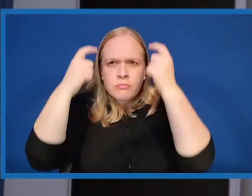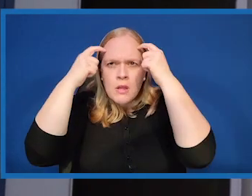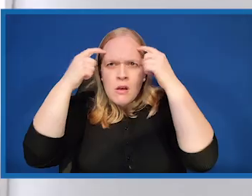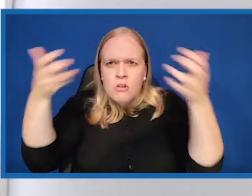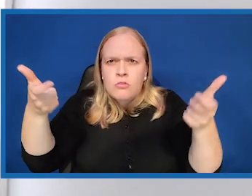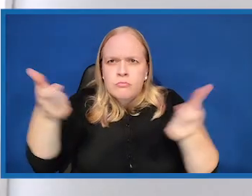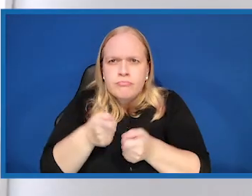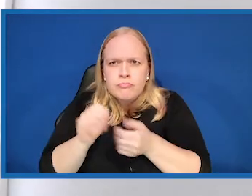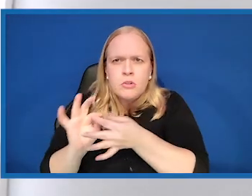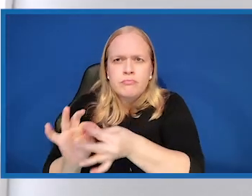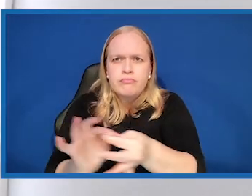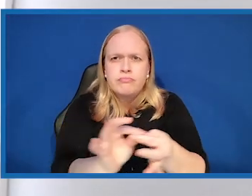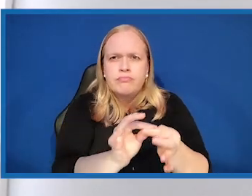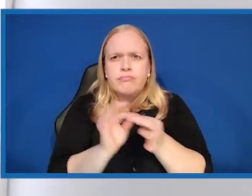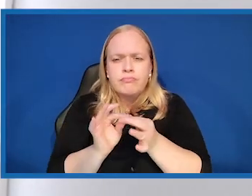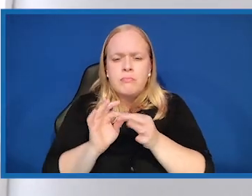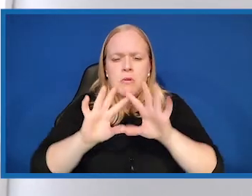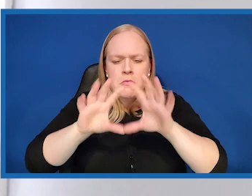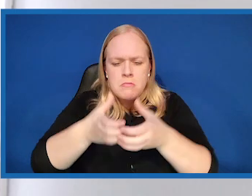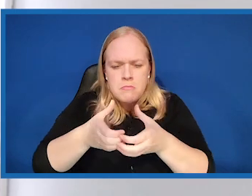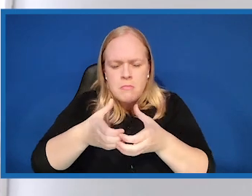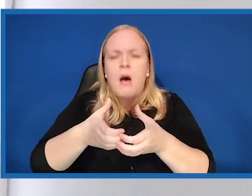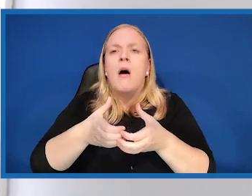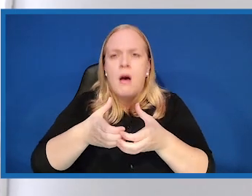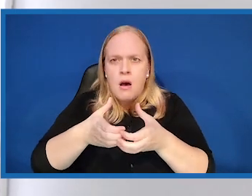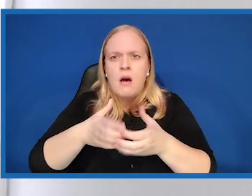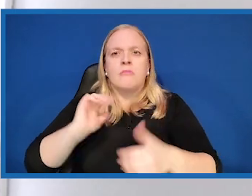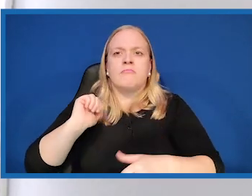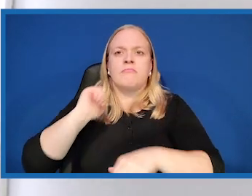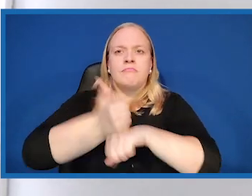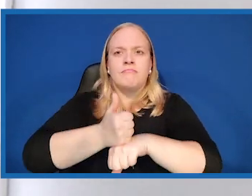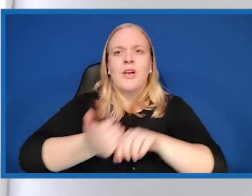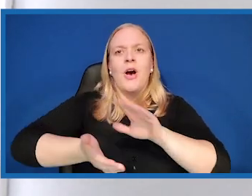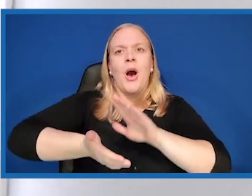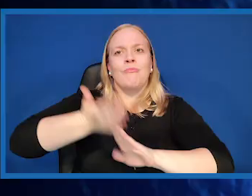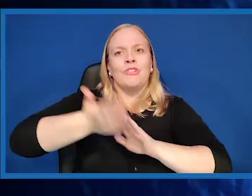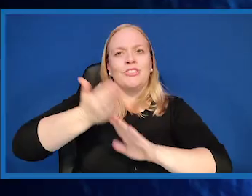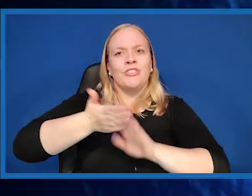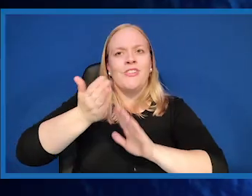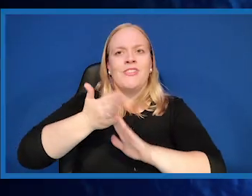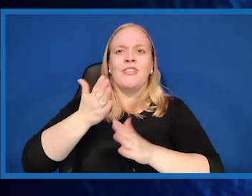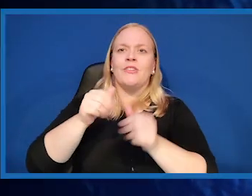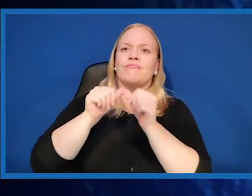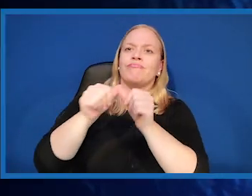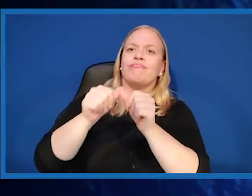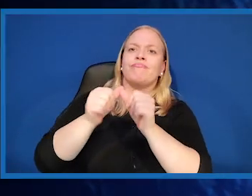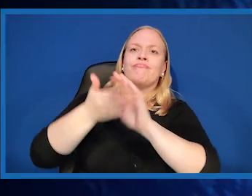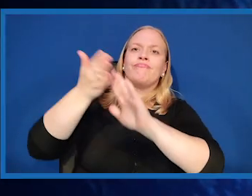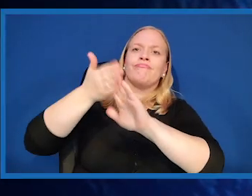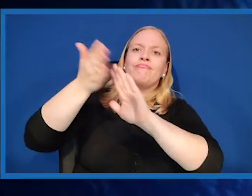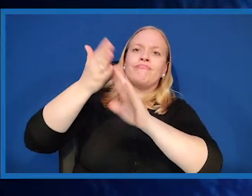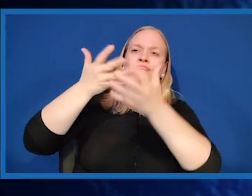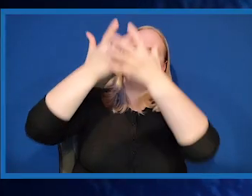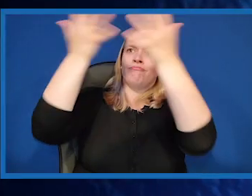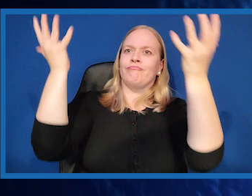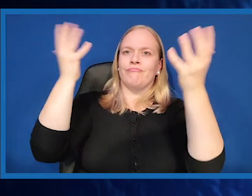FOR THE PAST TWENTY-EIGHT YEARS, AND REALLY LOOKS TOWARDS MAKING THAT INTO AN OPERATIONAL SERVICE THAT'S GONNA CONTINUE FOR THE NEXT, UH, DECADES,